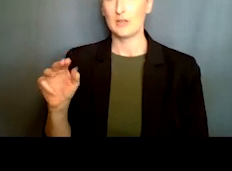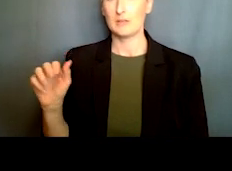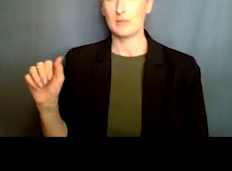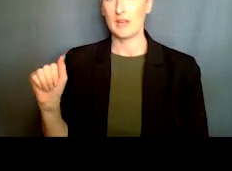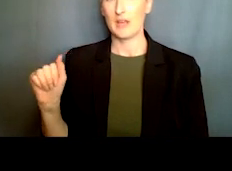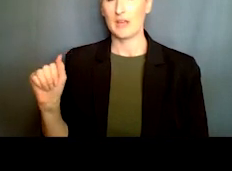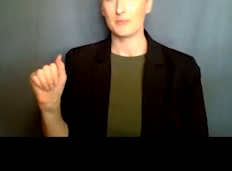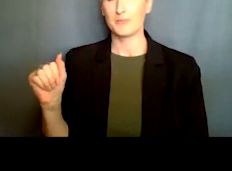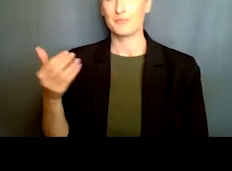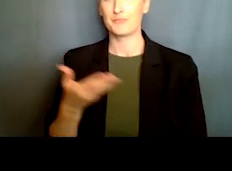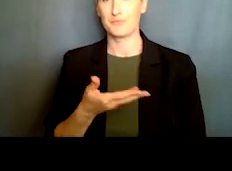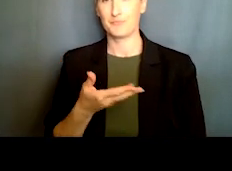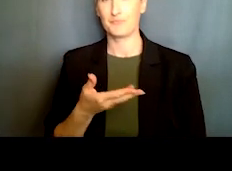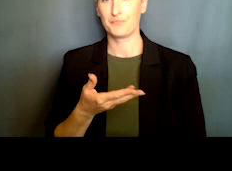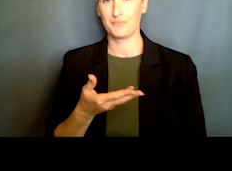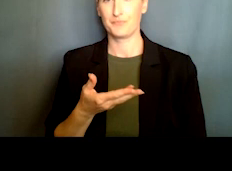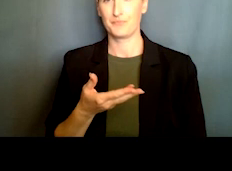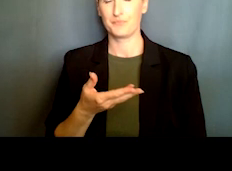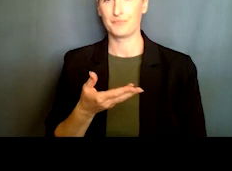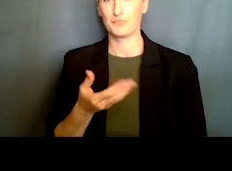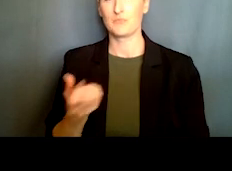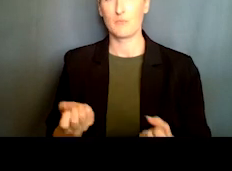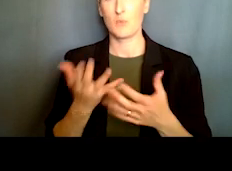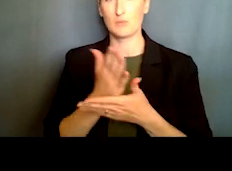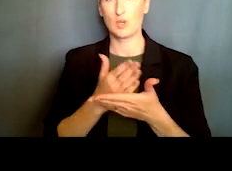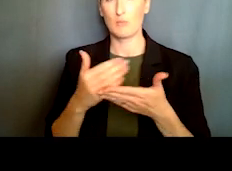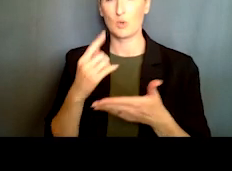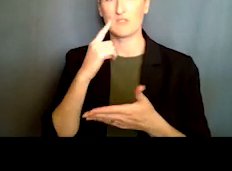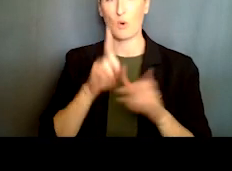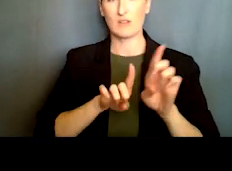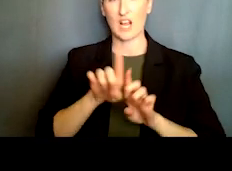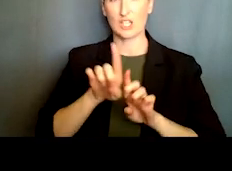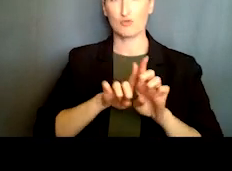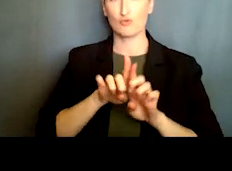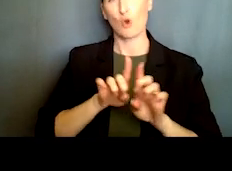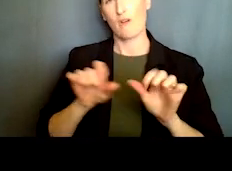have significant components of multi messenger astrophysics. Proposals are submitted to